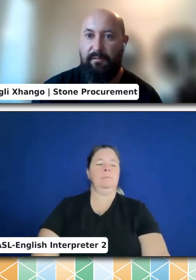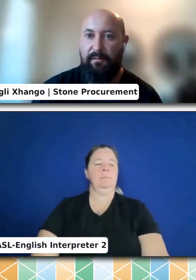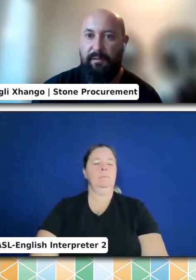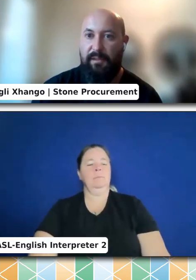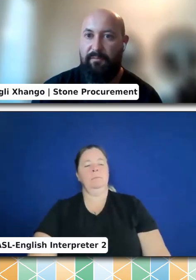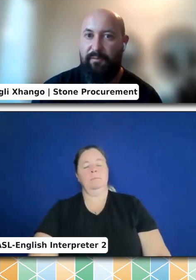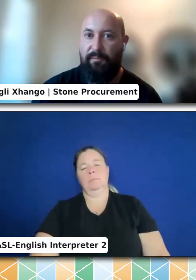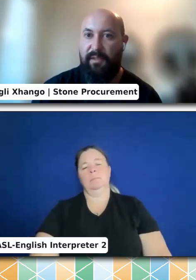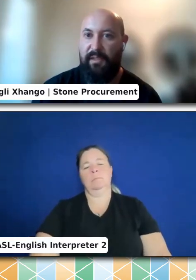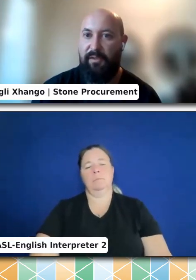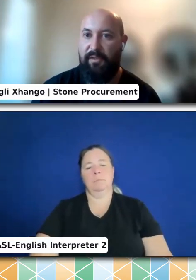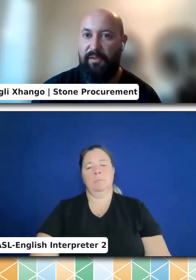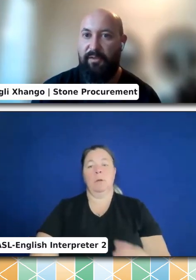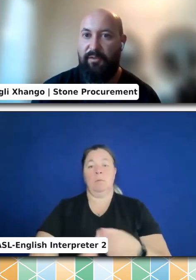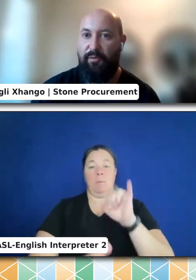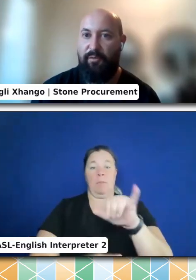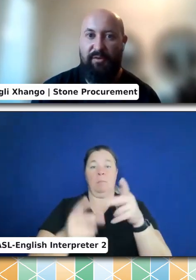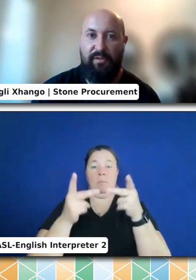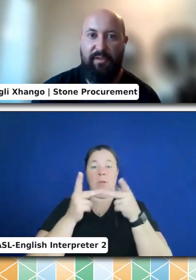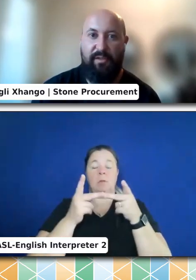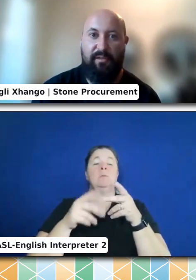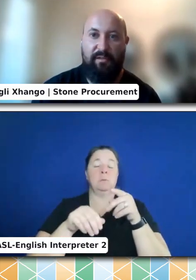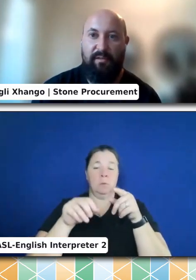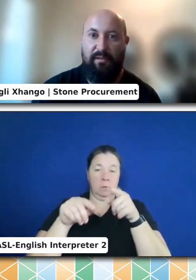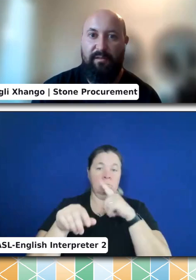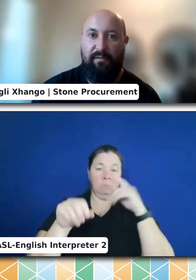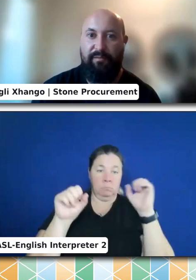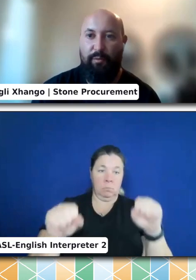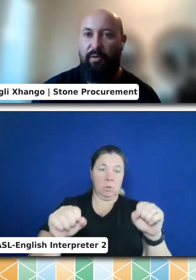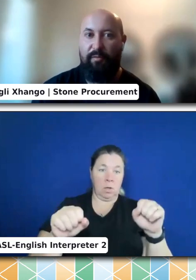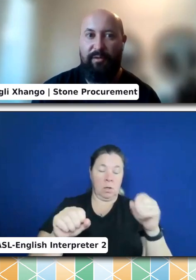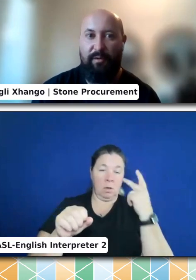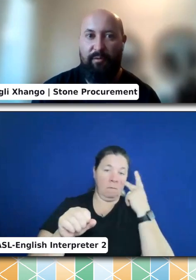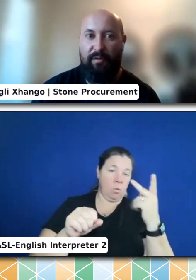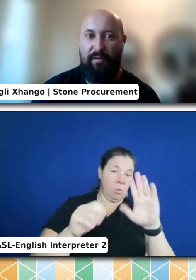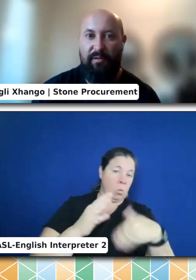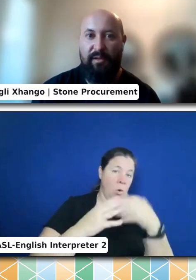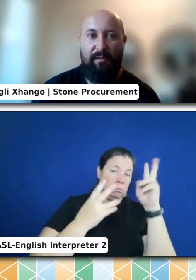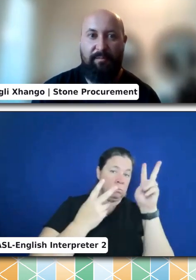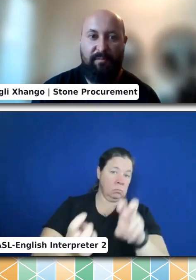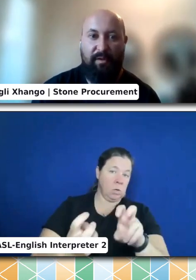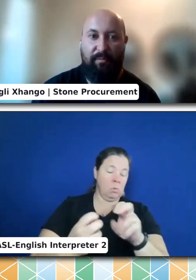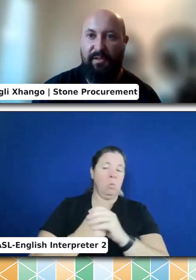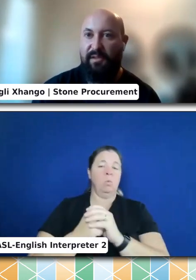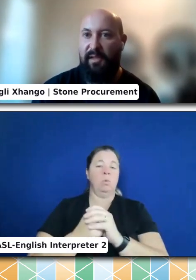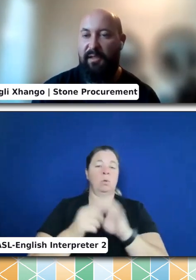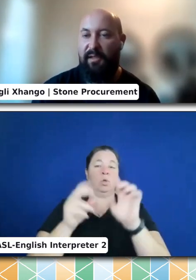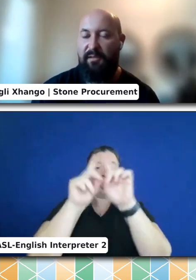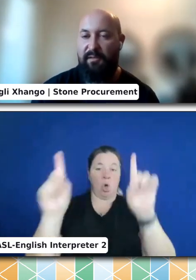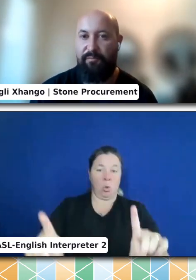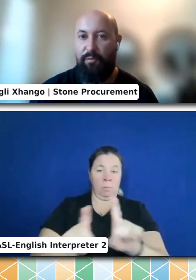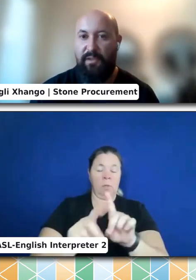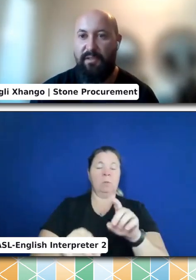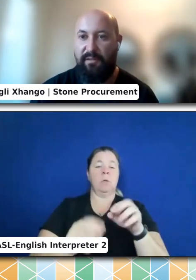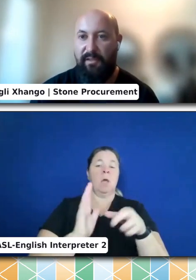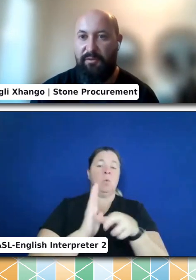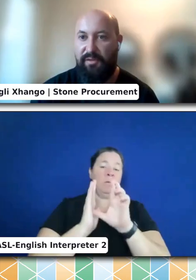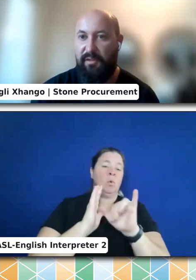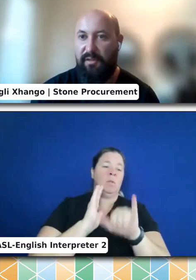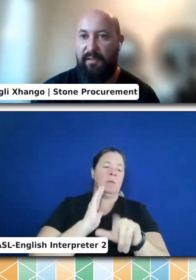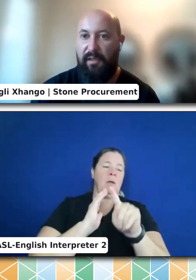And from there, you can actually… view all of your downloaded, uh, documents and review the tender.